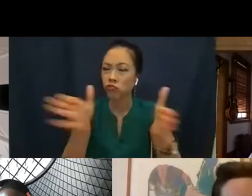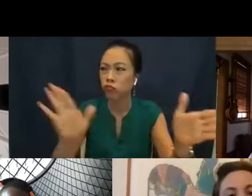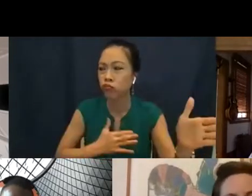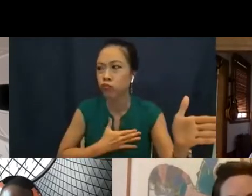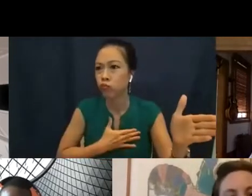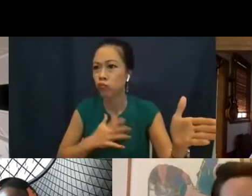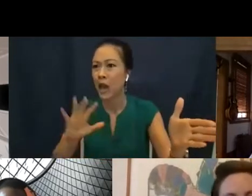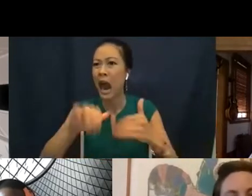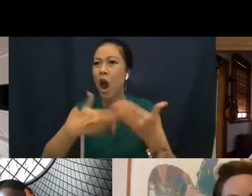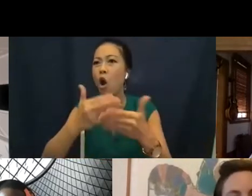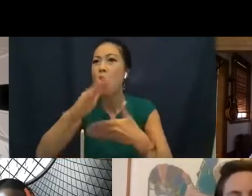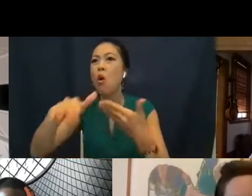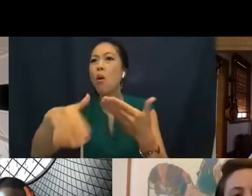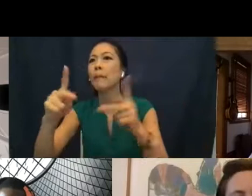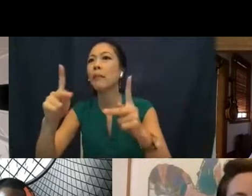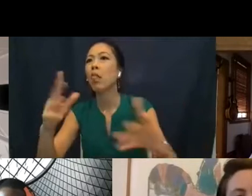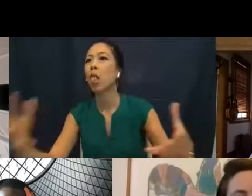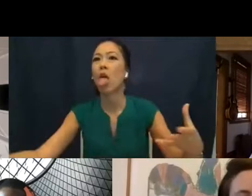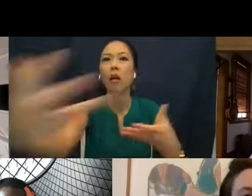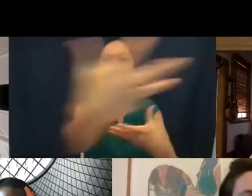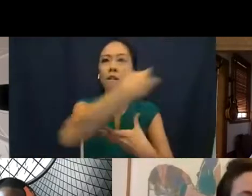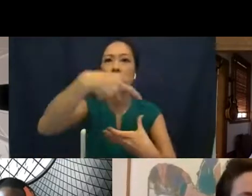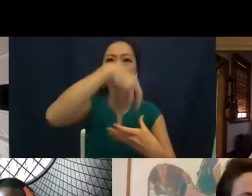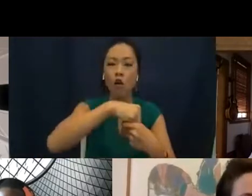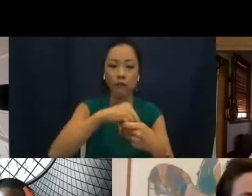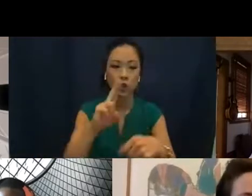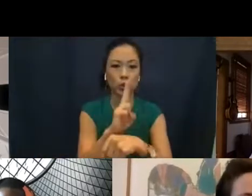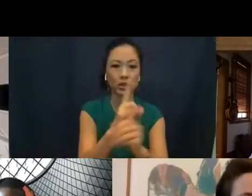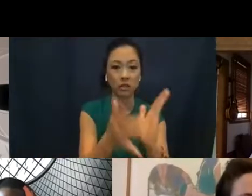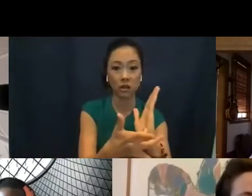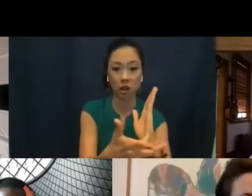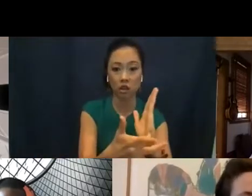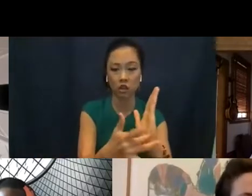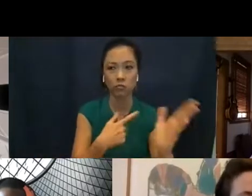and I want to sign post that. I appreciate this notion of dance history